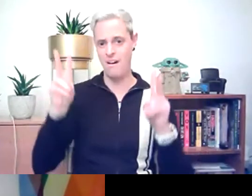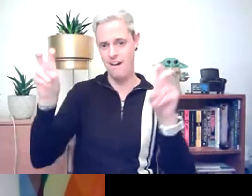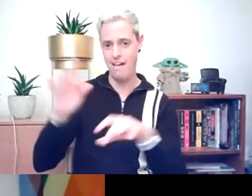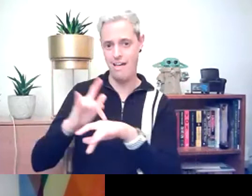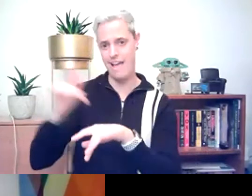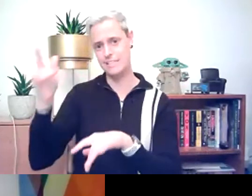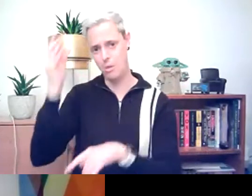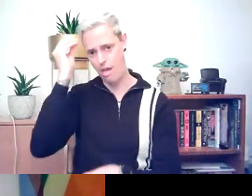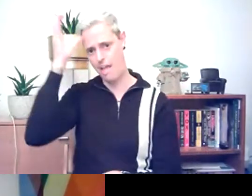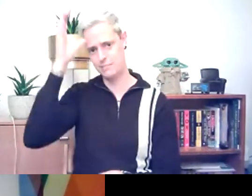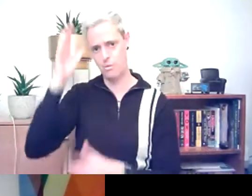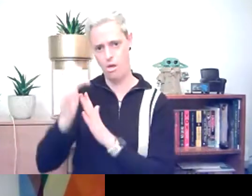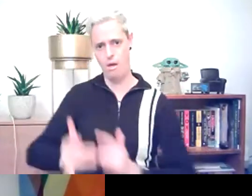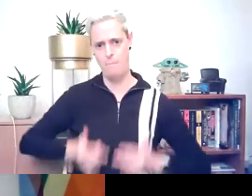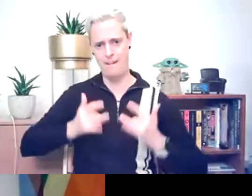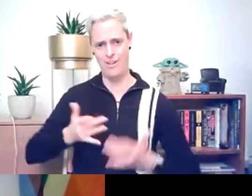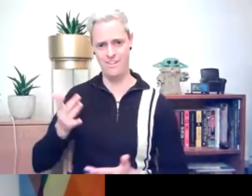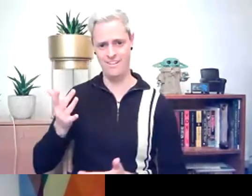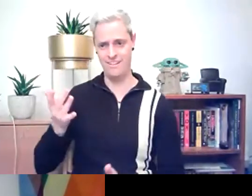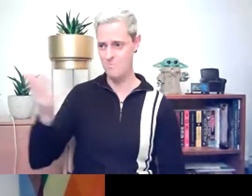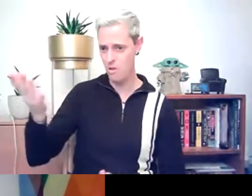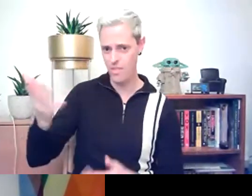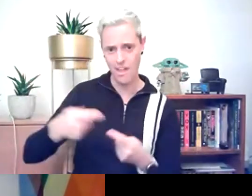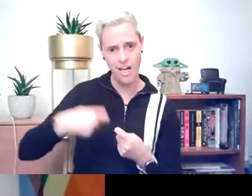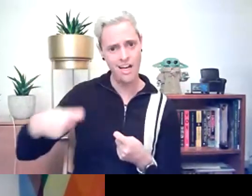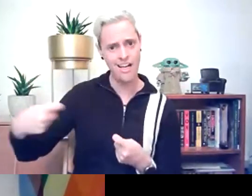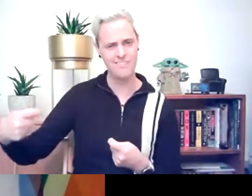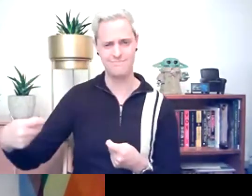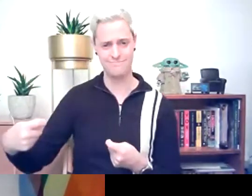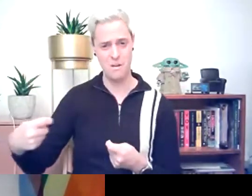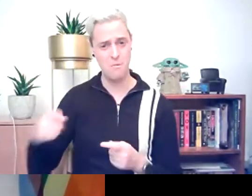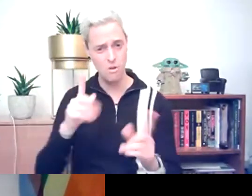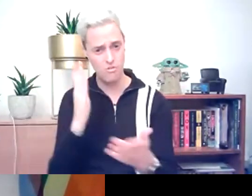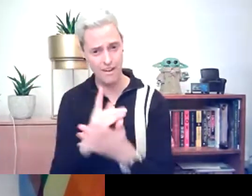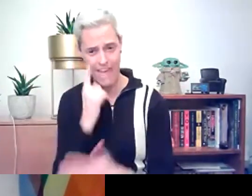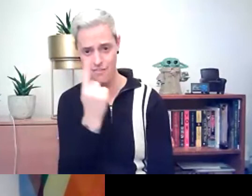18:55:30 And that's it. There, in fact, all of the evidence that we're getting is actively